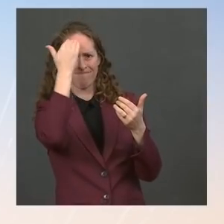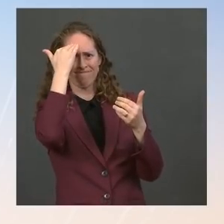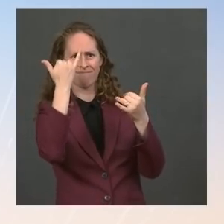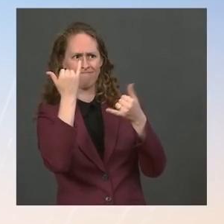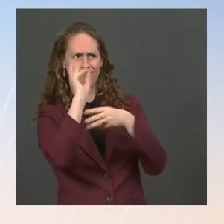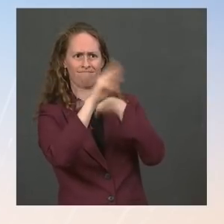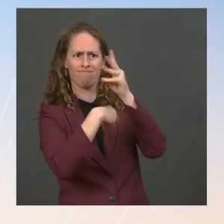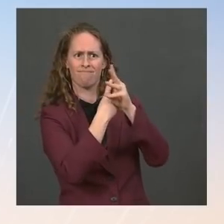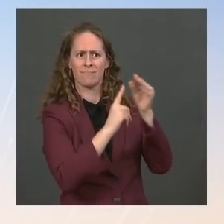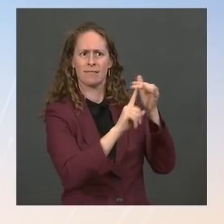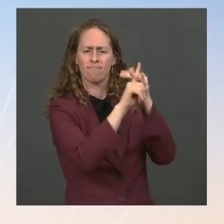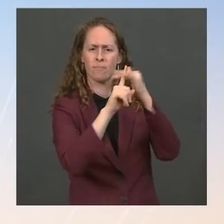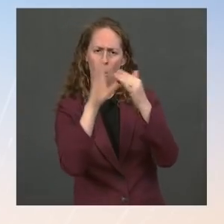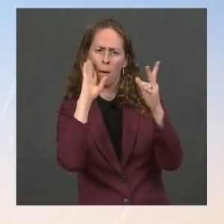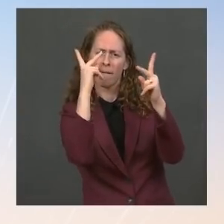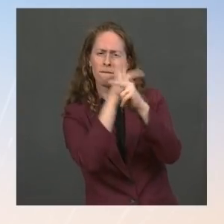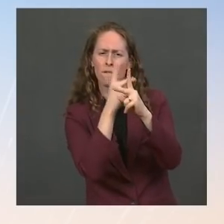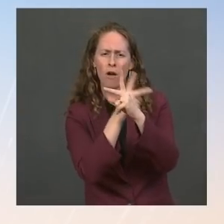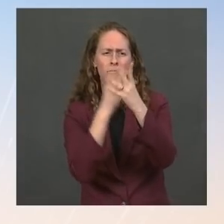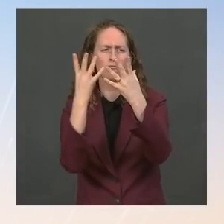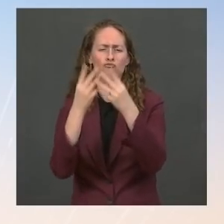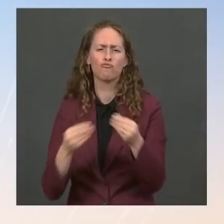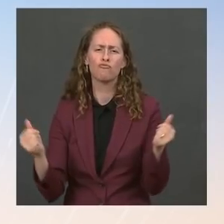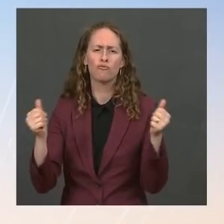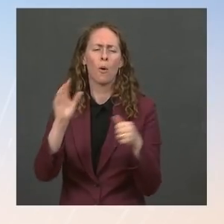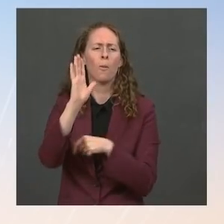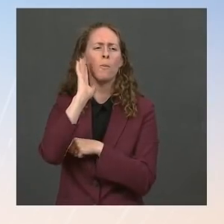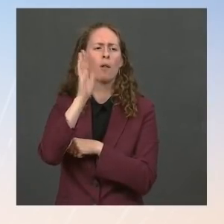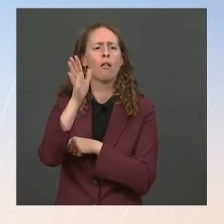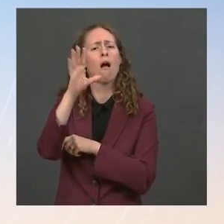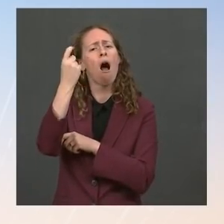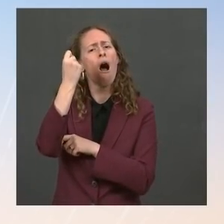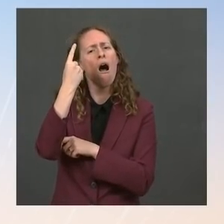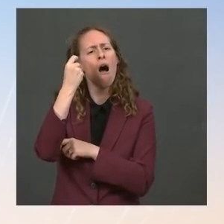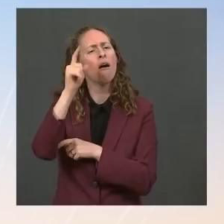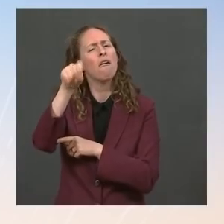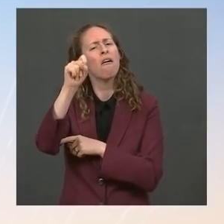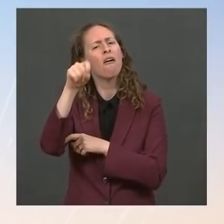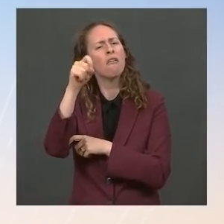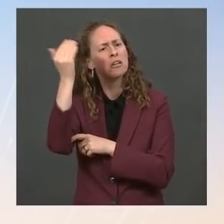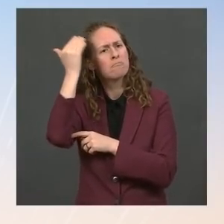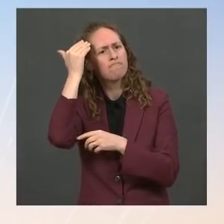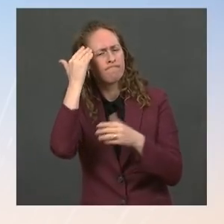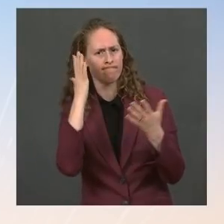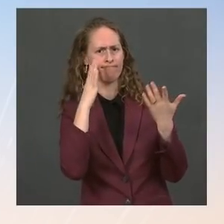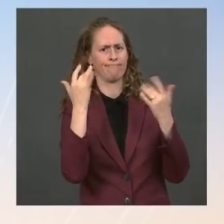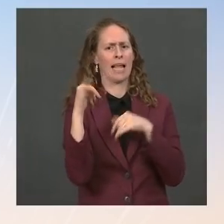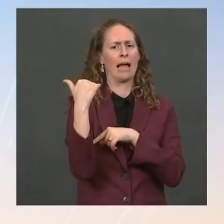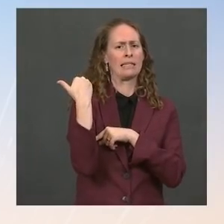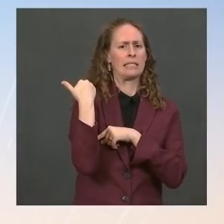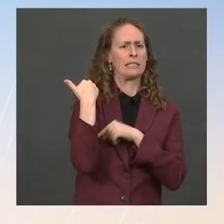And he, of course, will discuss recent developments and our ongoing work together on a range of issues --